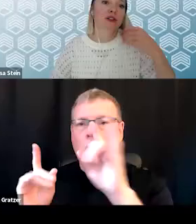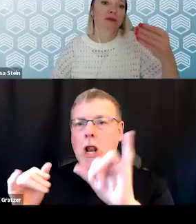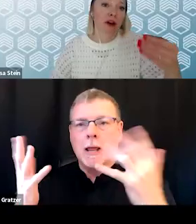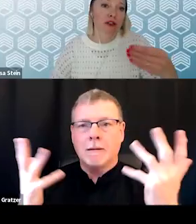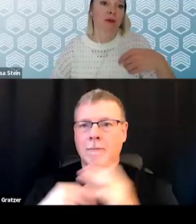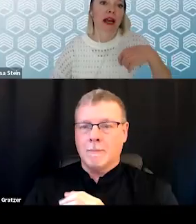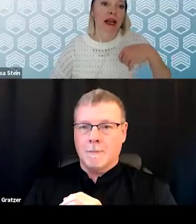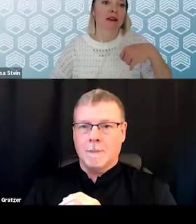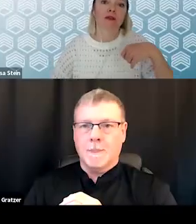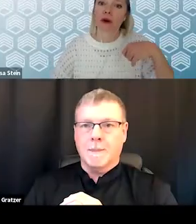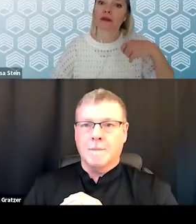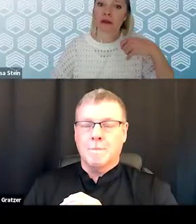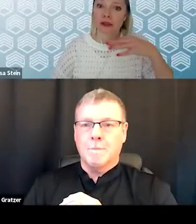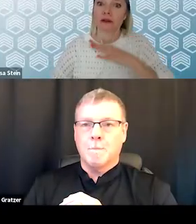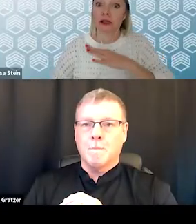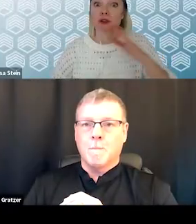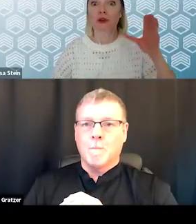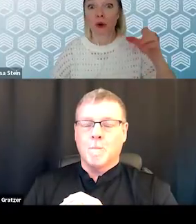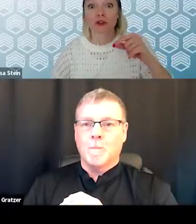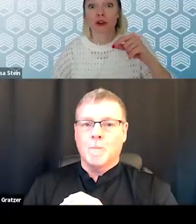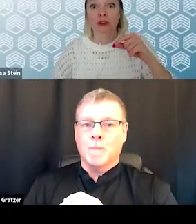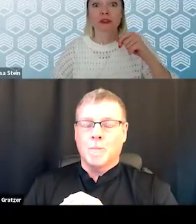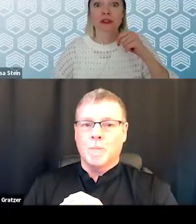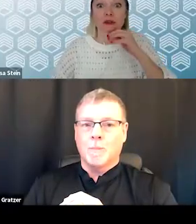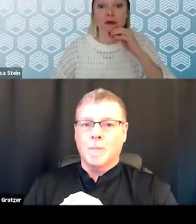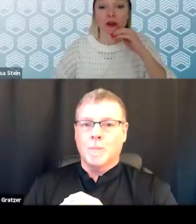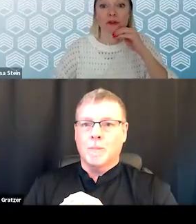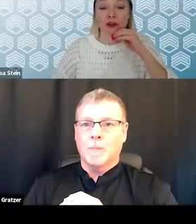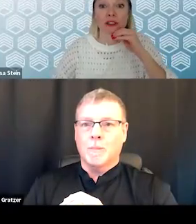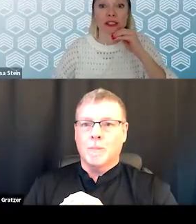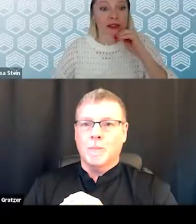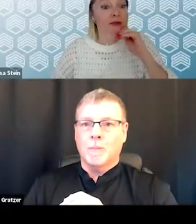How did you foster buy-in for these new alternatives to calls for service?